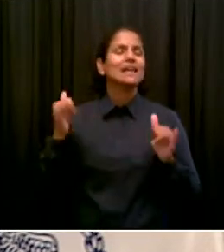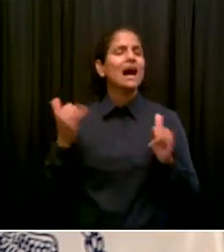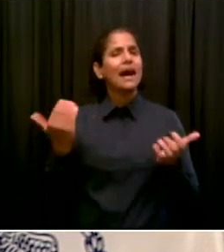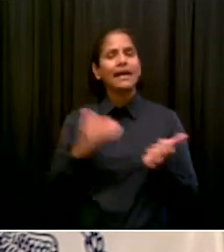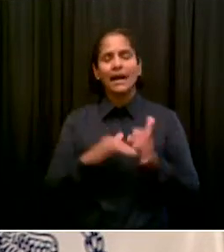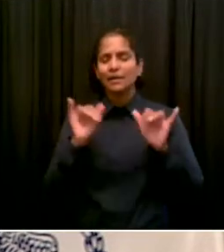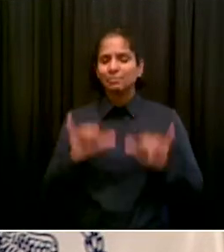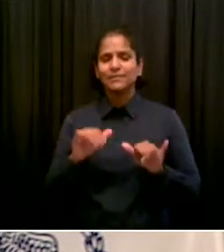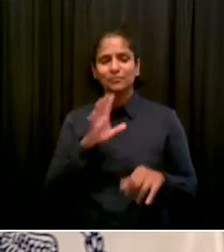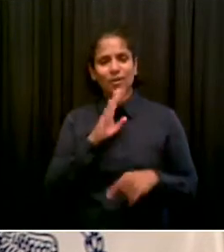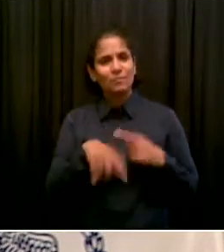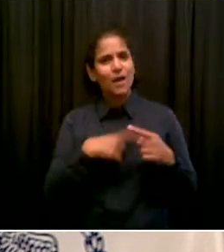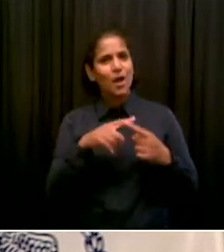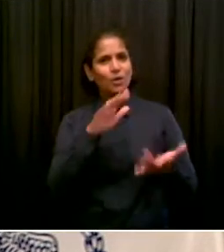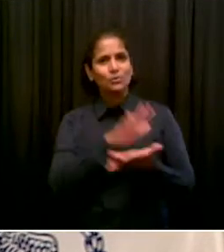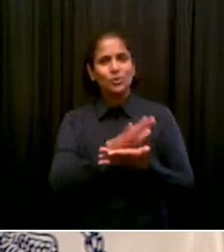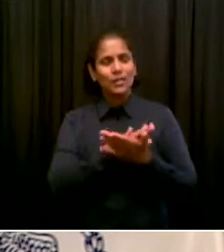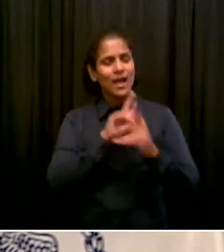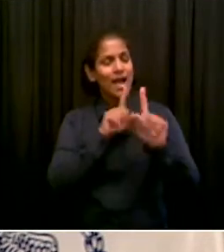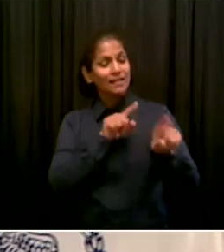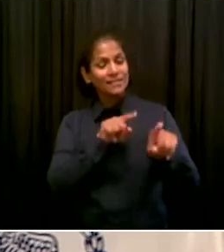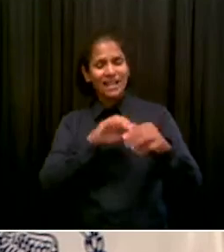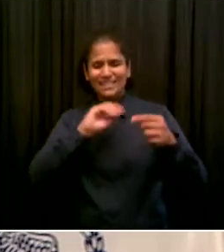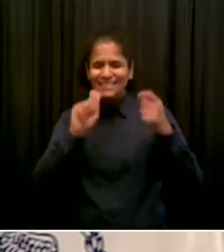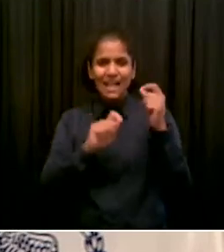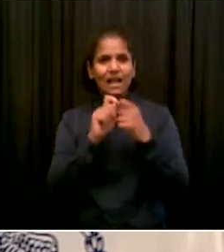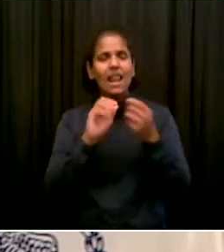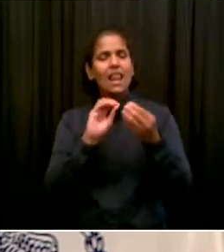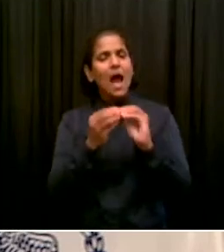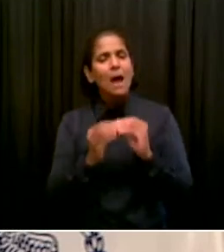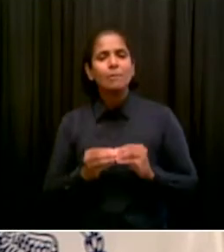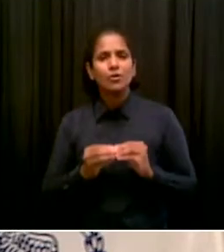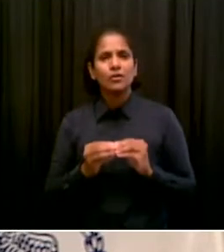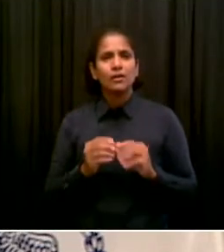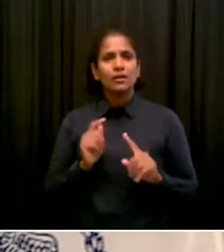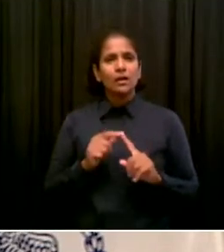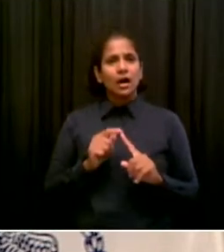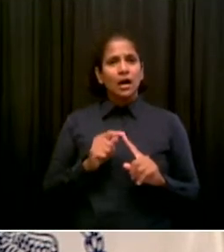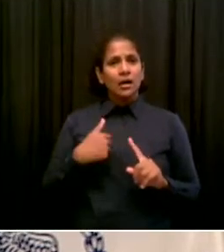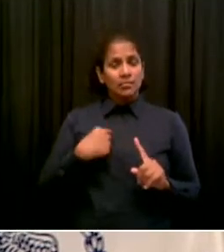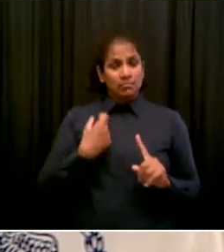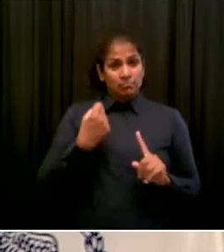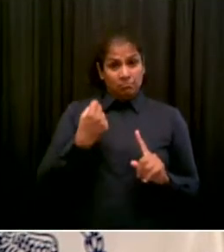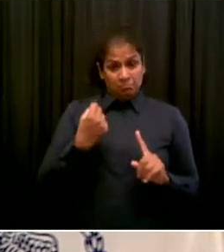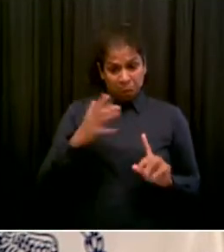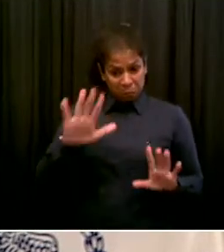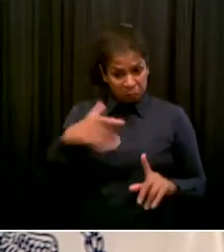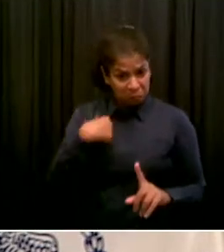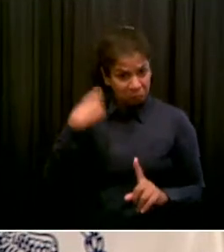YES I CAN. ARE YOU DOING TODAY? I AM VERY GOOD. I WANT TO RETURN TO THIS QUESTION OF SCHOOL ATTENDANCE